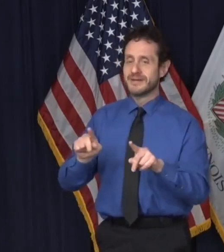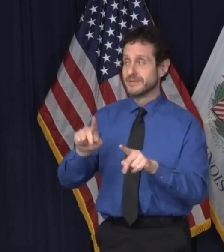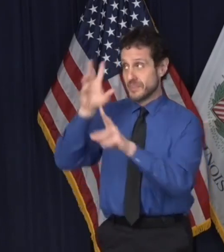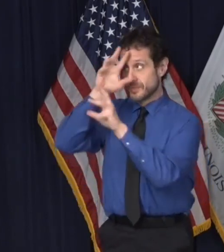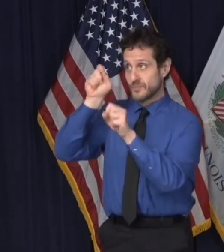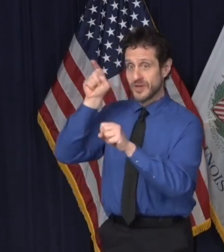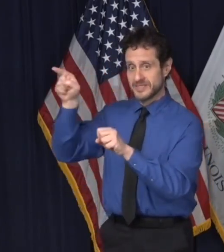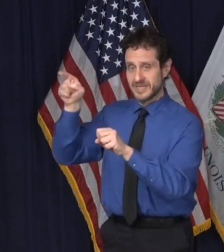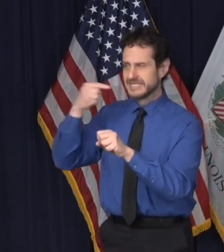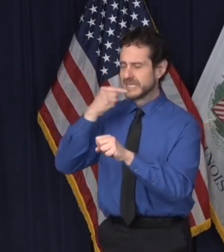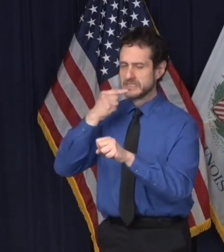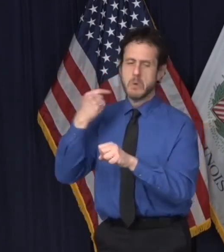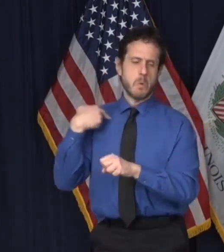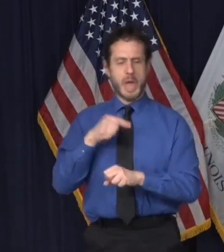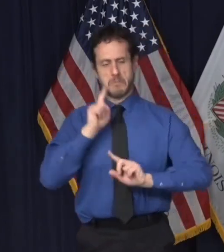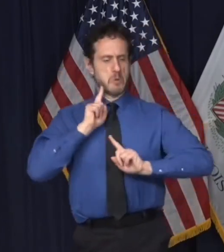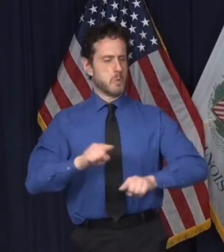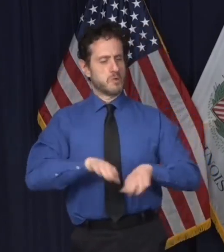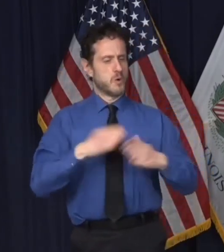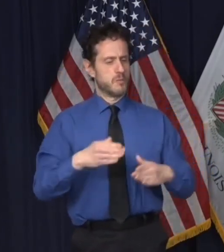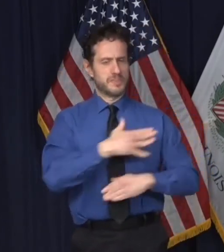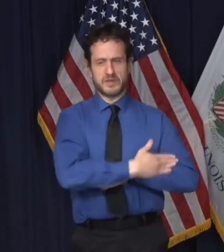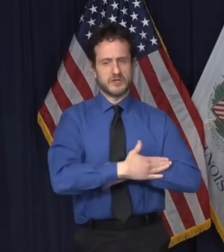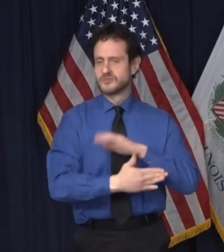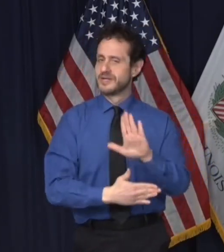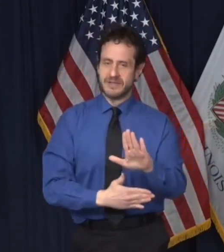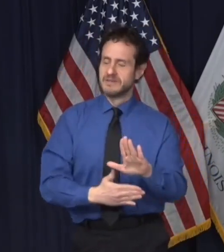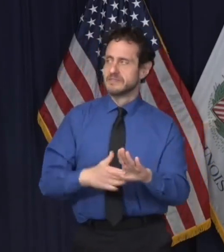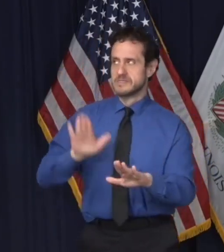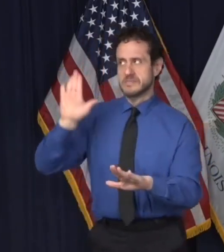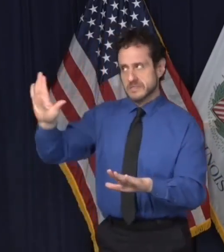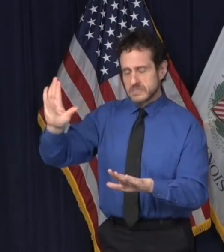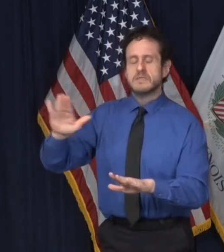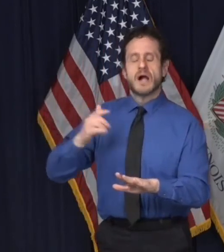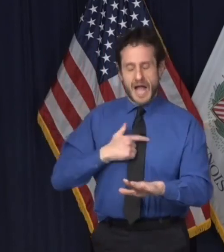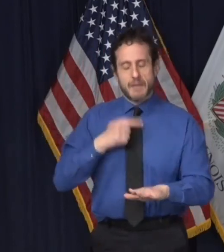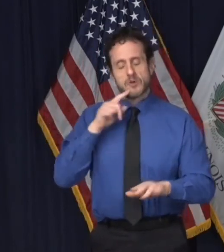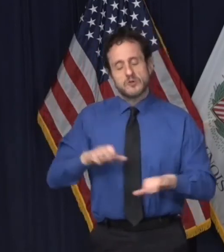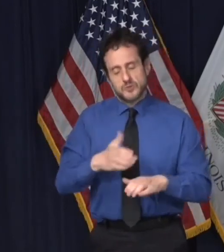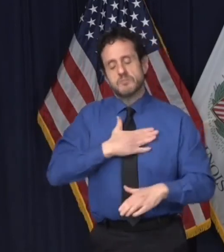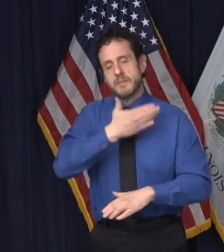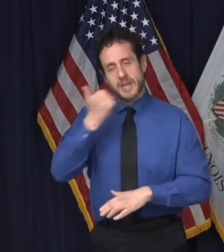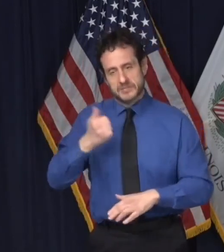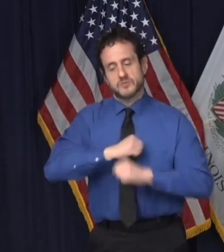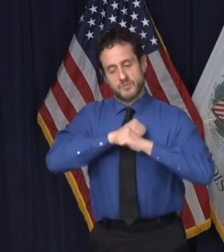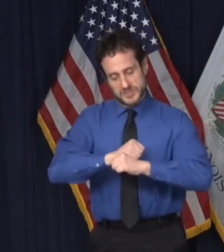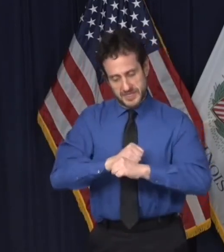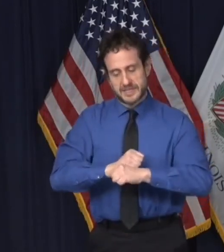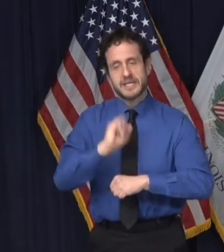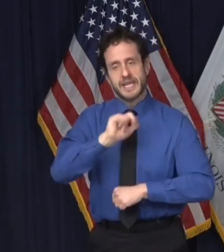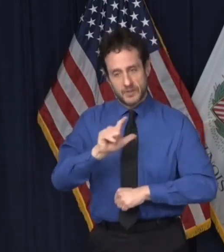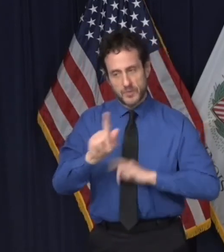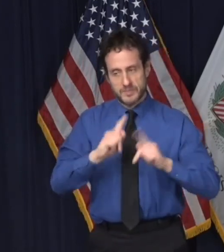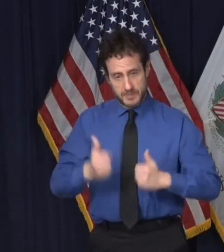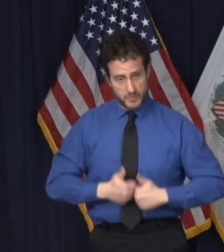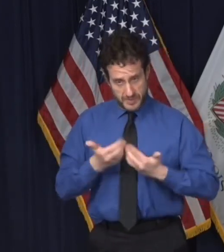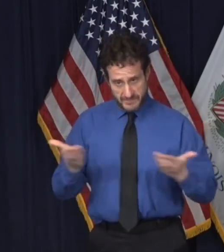BUT NO MATTER WHAT THE PRESIDENT MAY SAY, I WILL DO WHAT'S BEST TO SAFEGUARD THE HEALTH AND